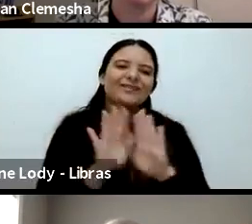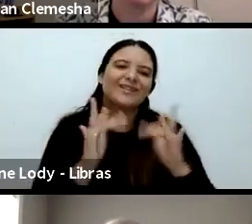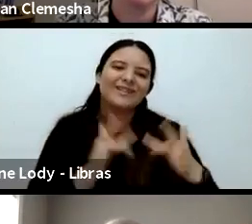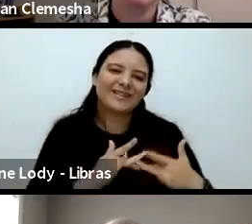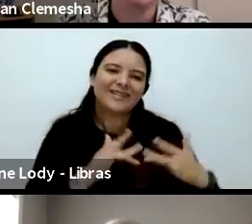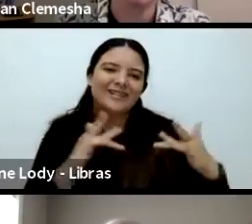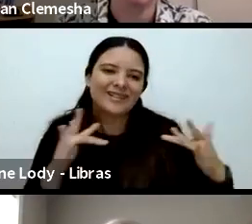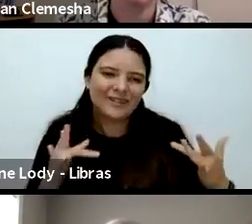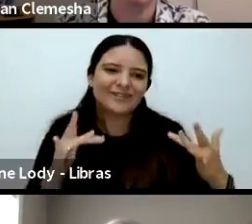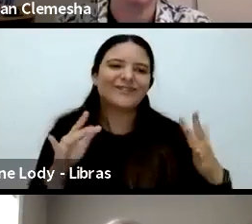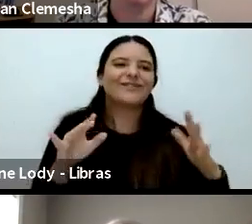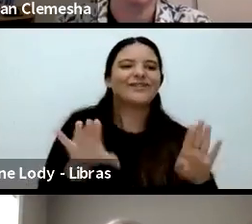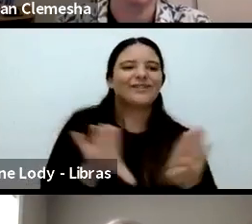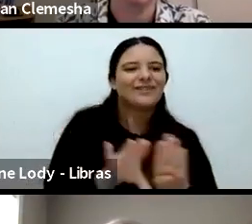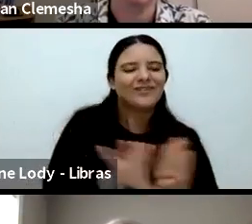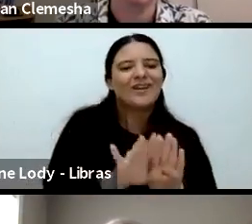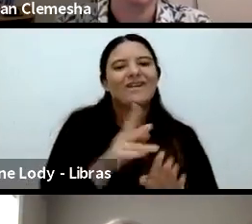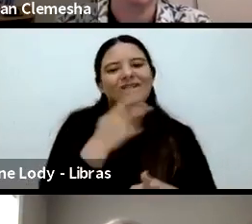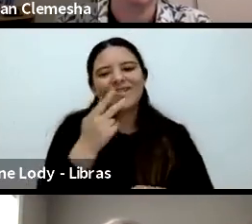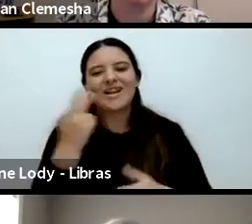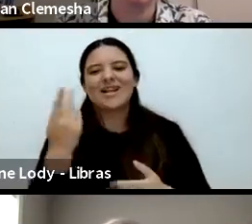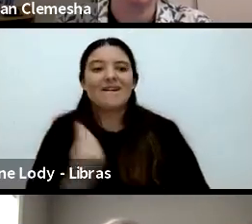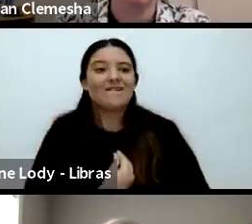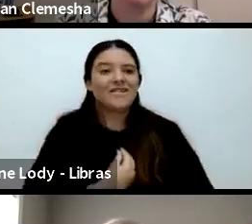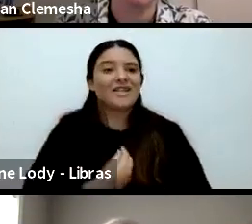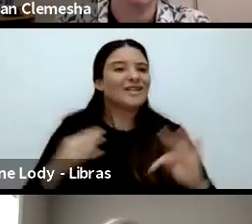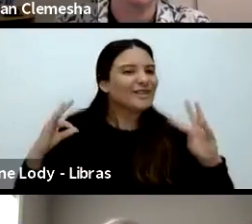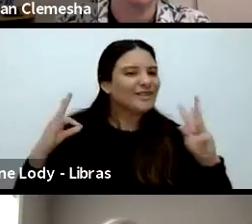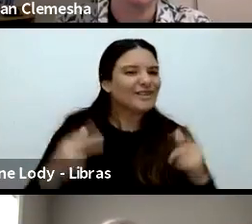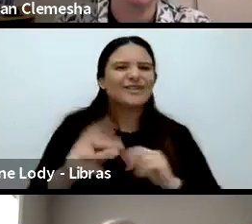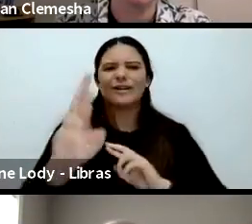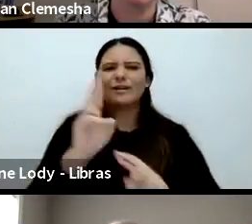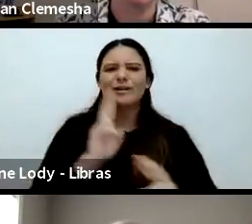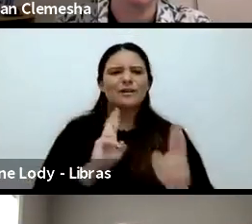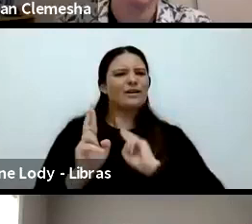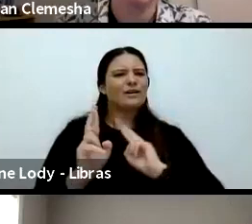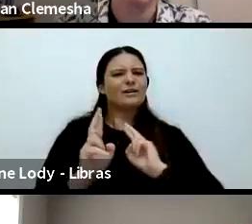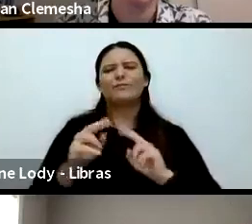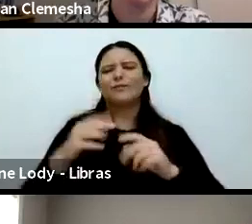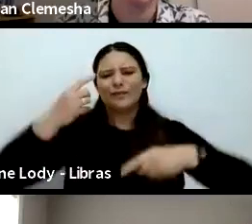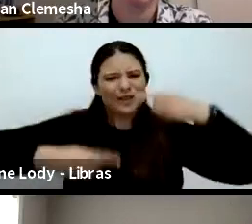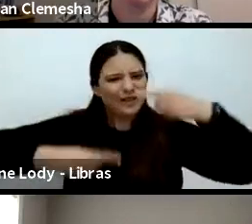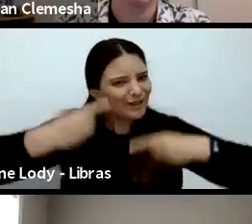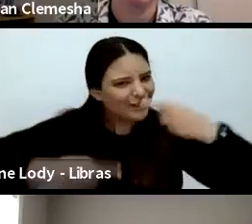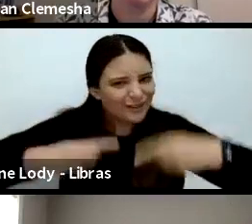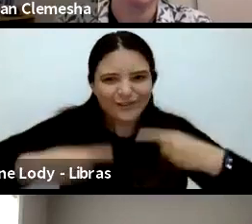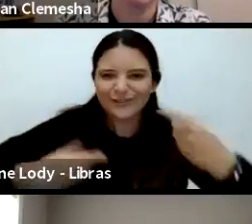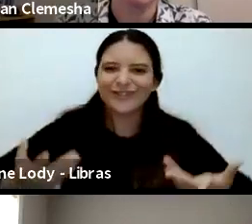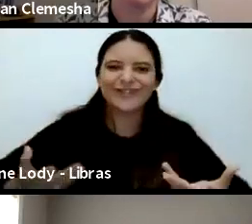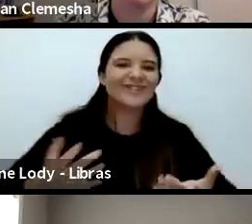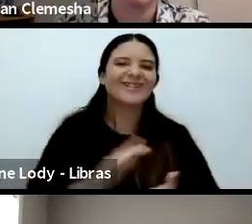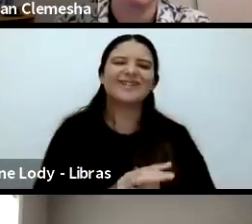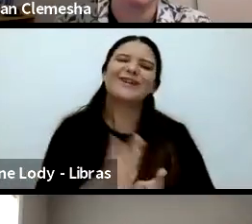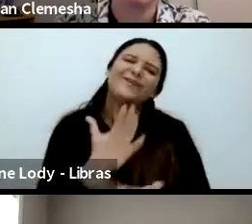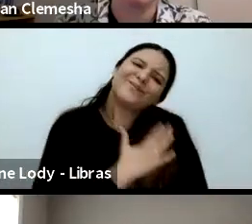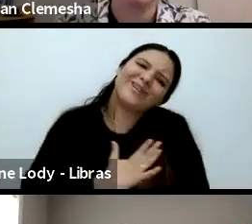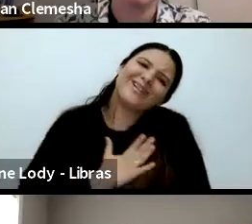kind as to add kind as to address our requests kind as to address our questions and, and and answering and, and, and answering them and discuss. them with us, it them with us. It's such a